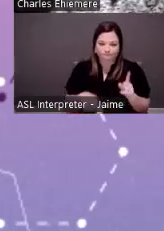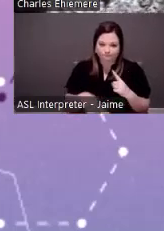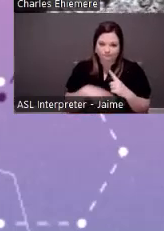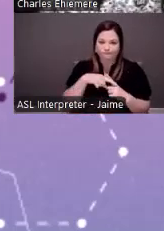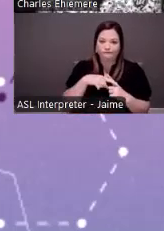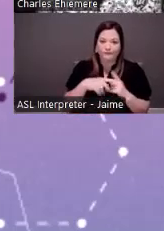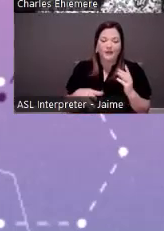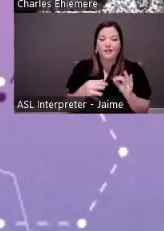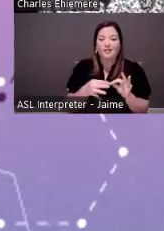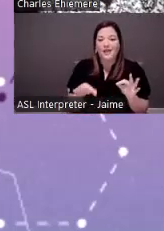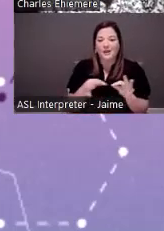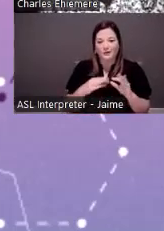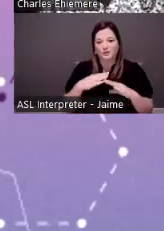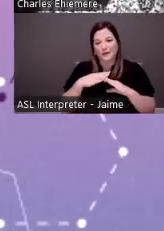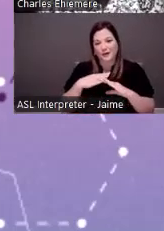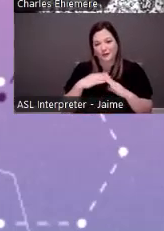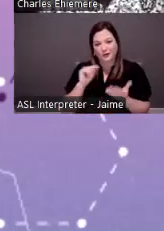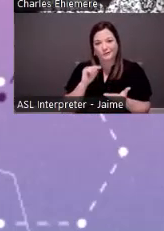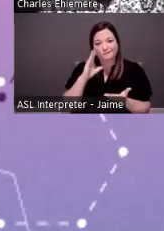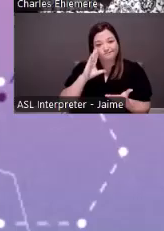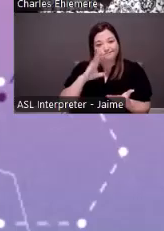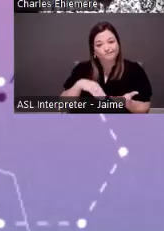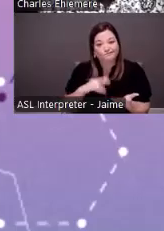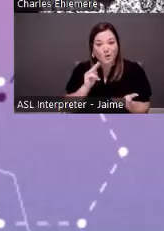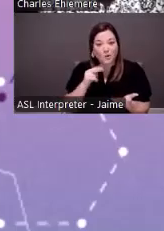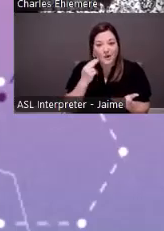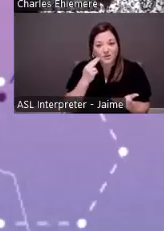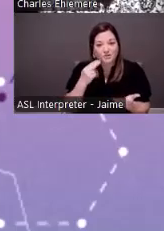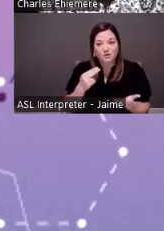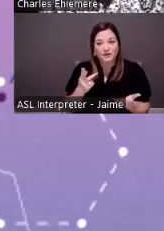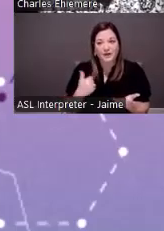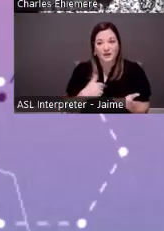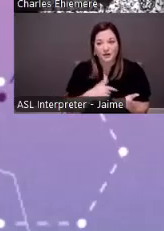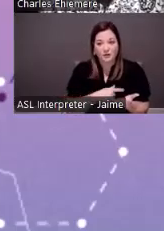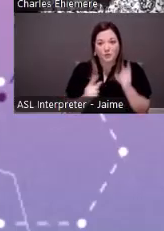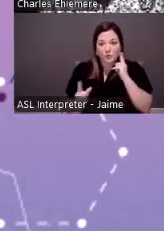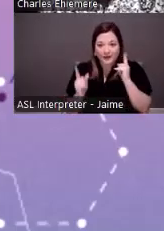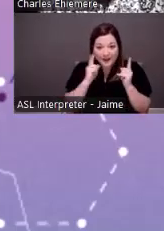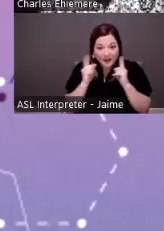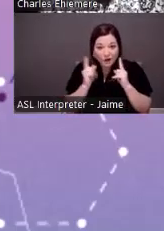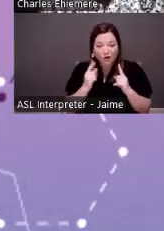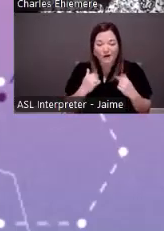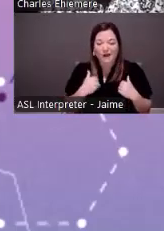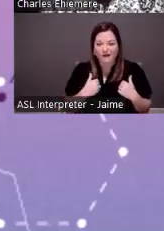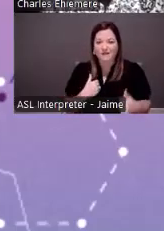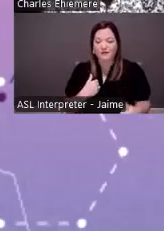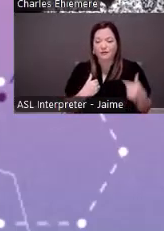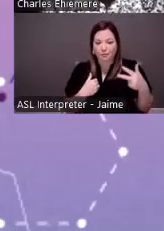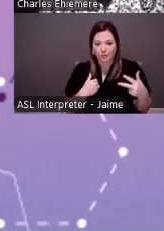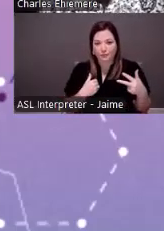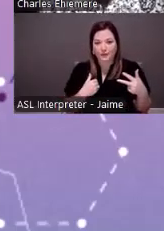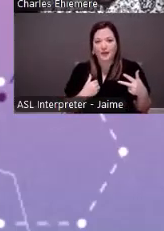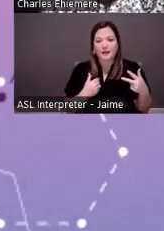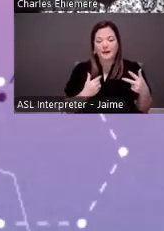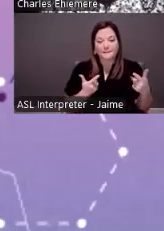In Nigeria, when we hear that-- we have three major ethnic groups. That is on paper.